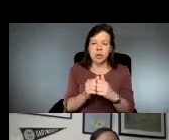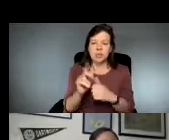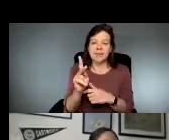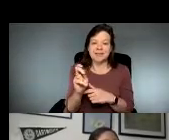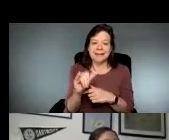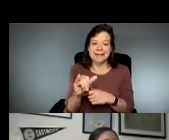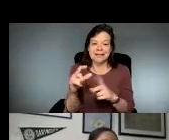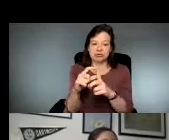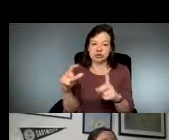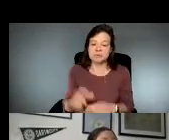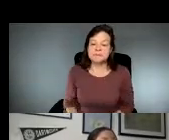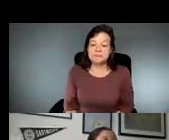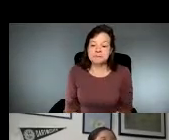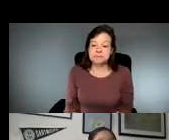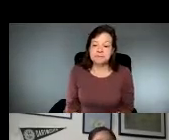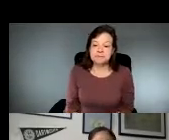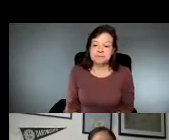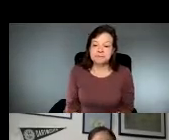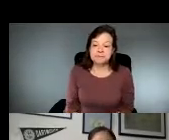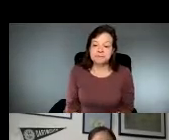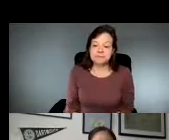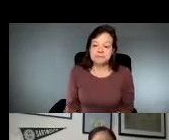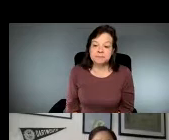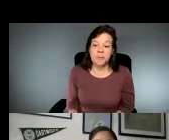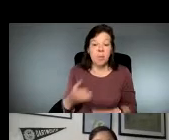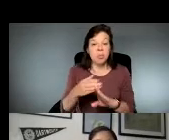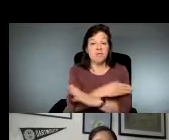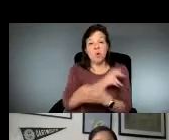Before we dive into the handout formats,